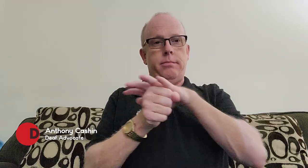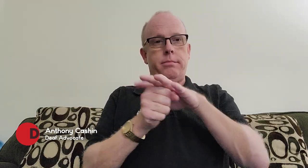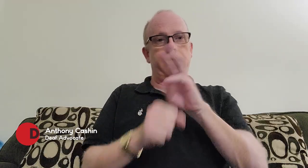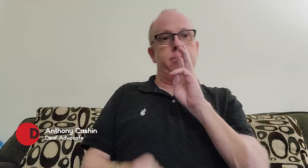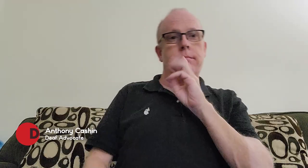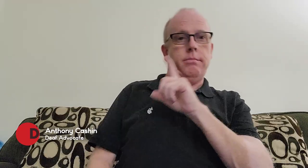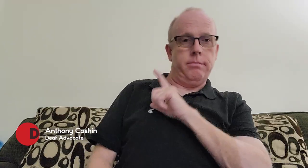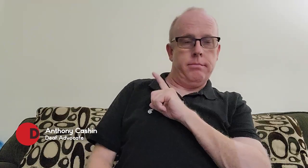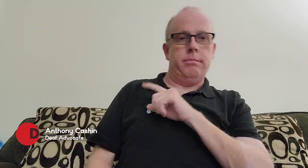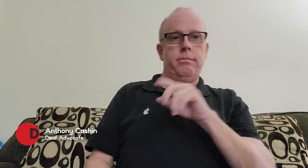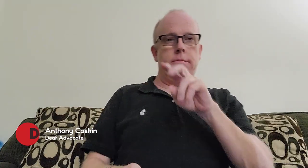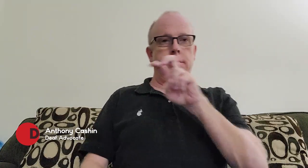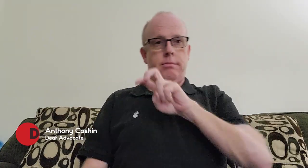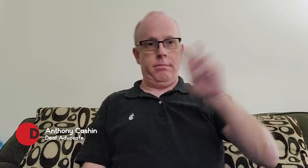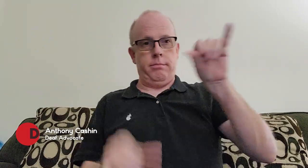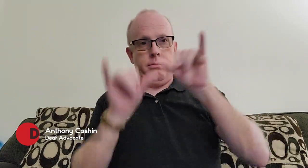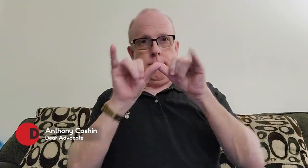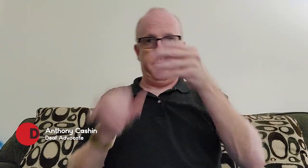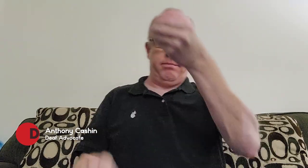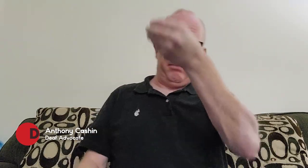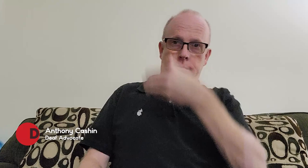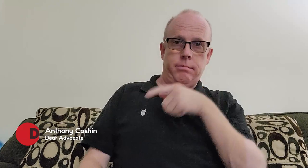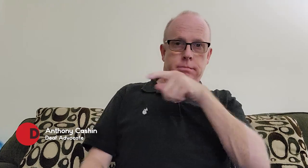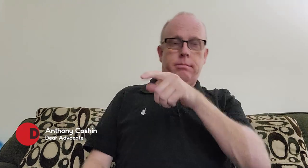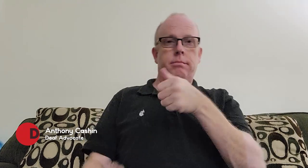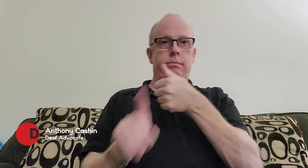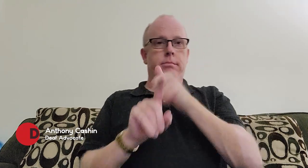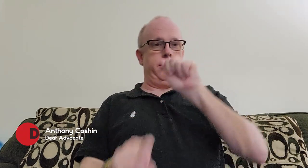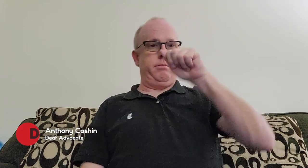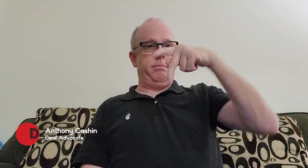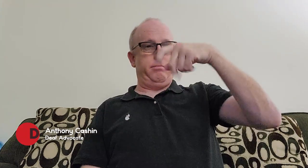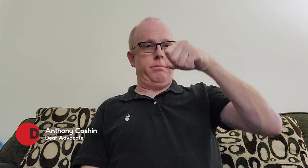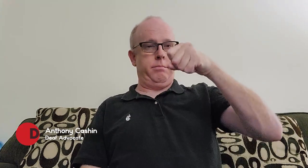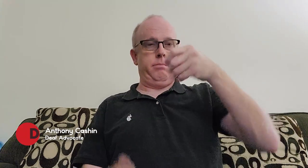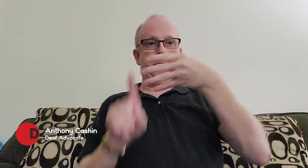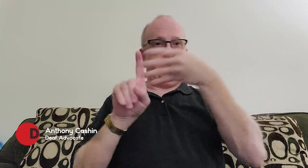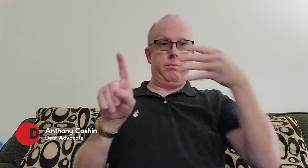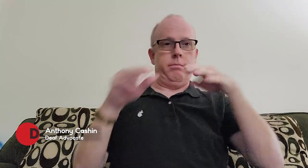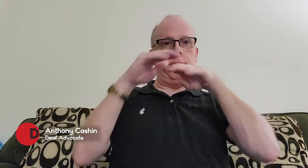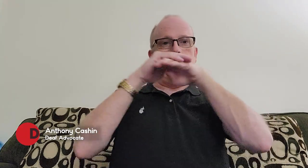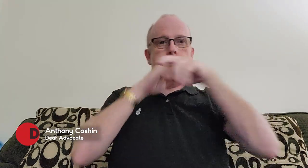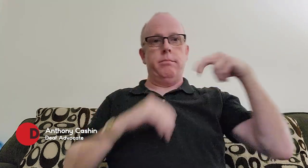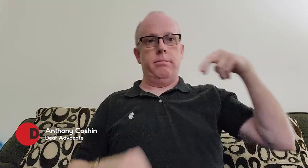In the Region of Waterloo, the transportation engineer informed me of